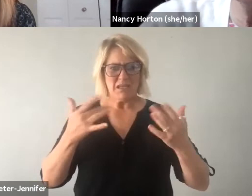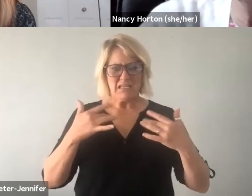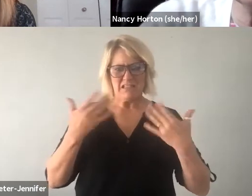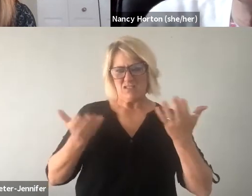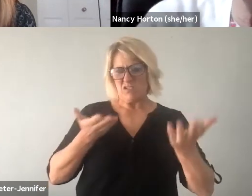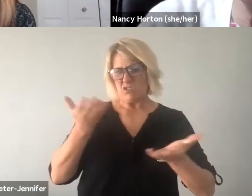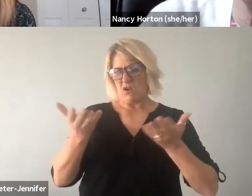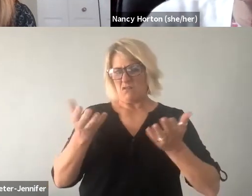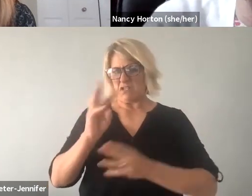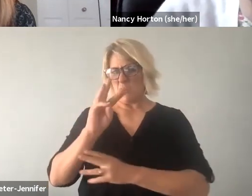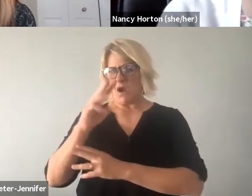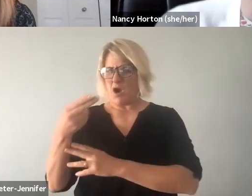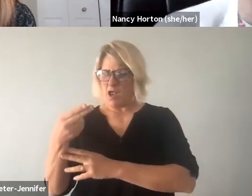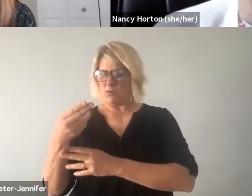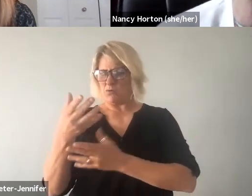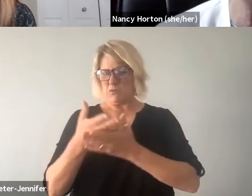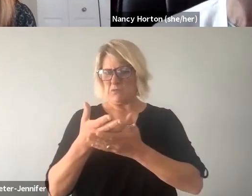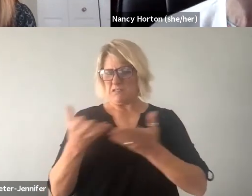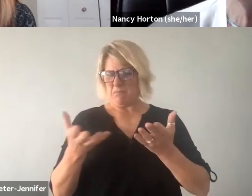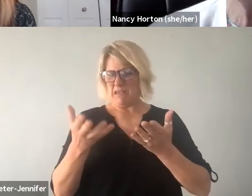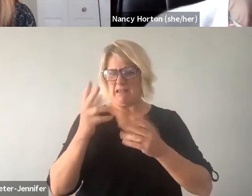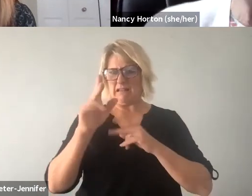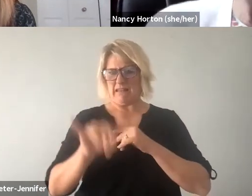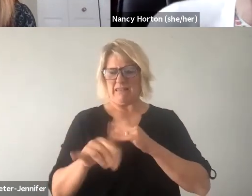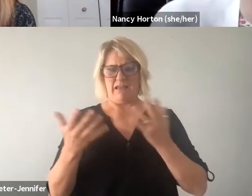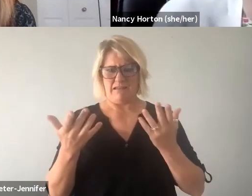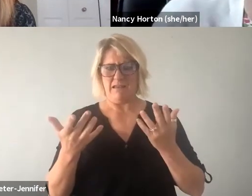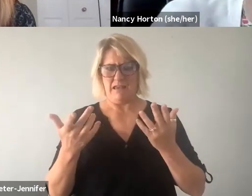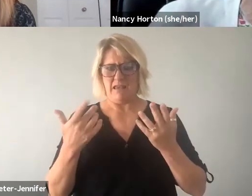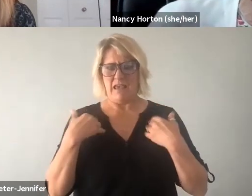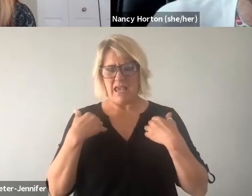It's not a tent, but we've seen that, too. It looks like maybe it typically